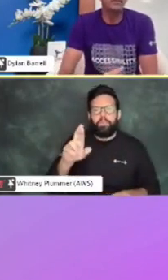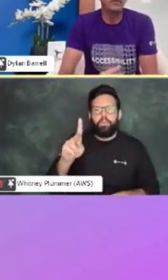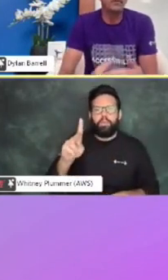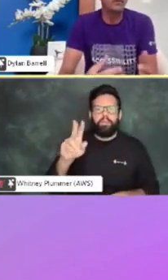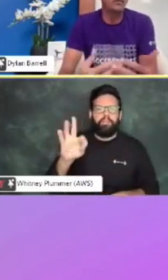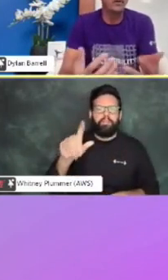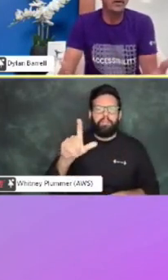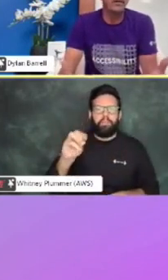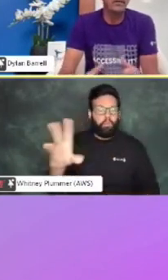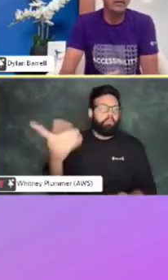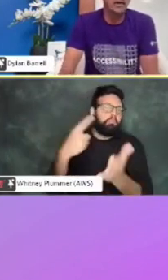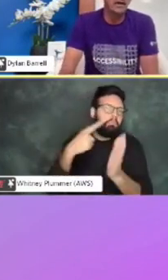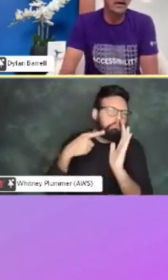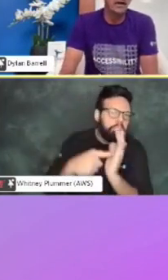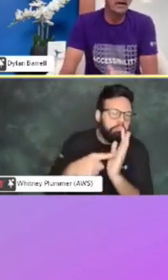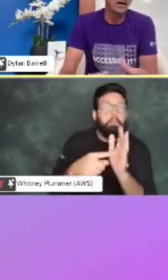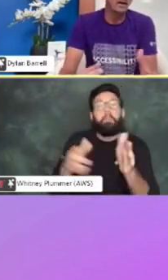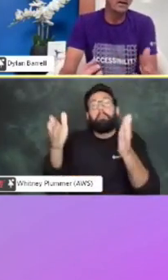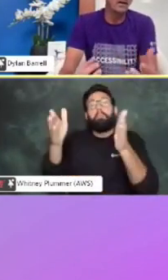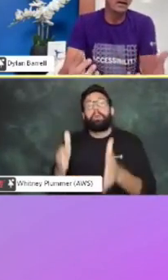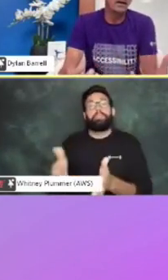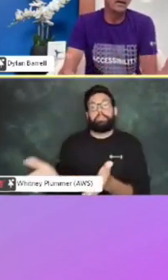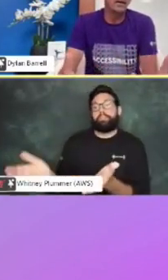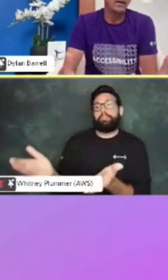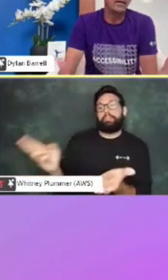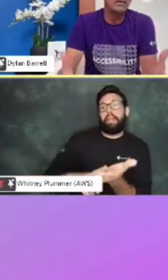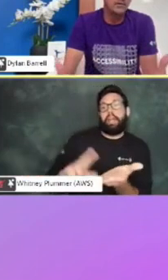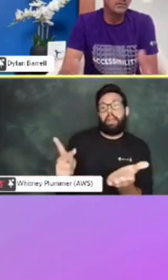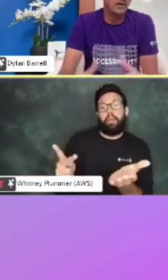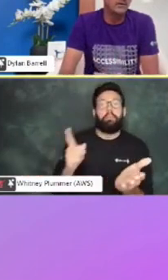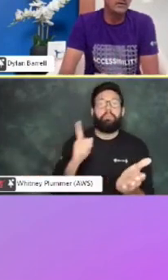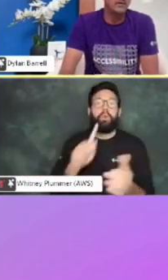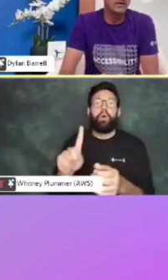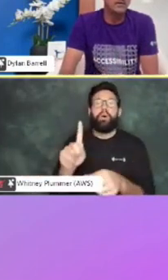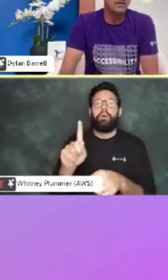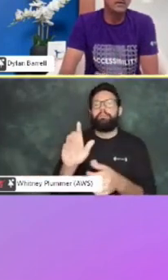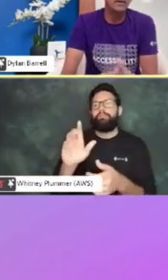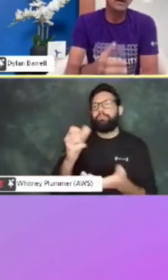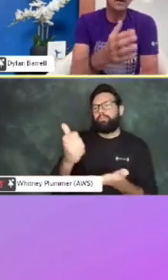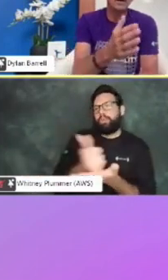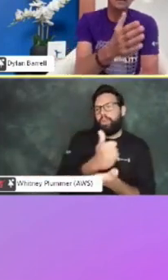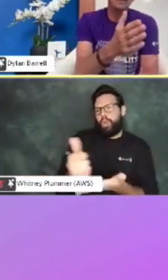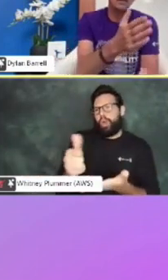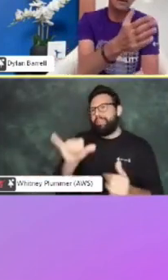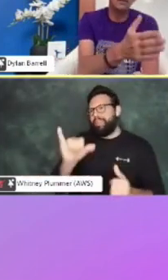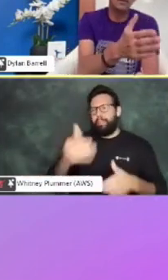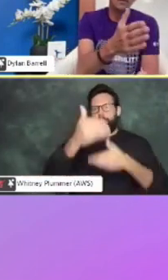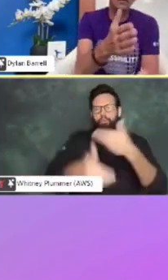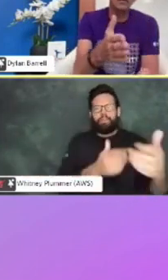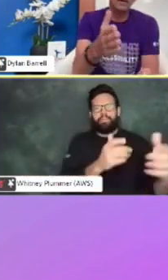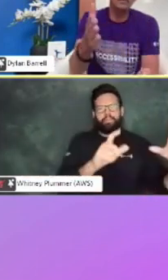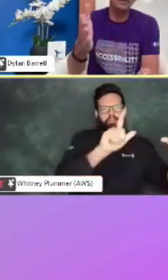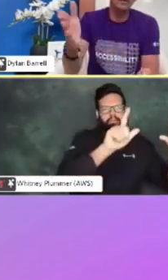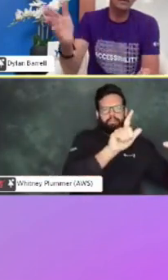or users going through a dispute process of some sort. You can now walk through that process